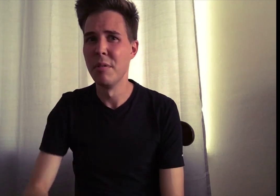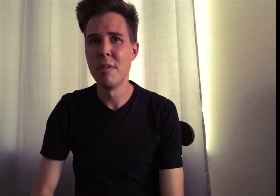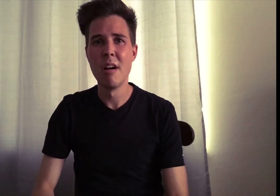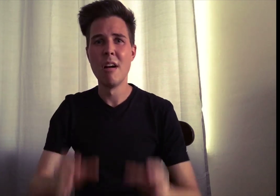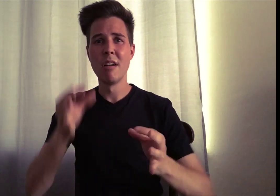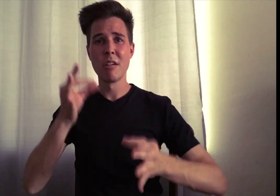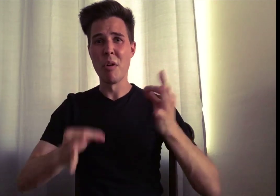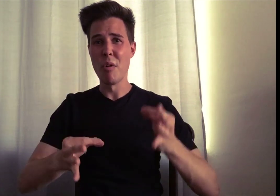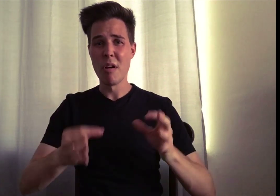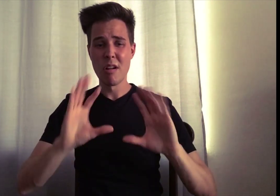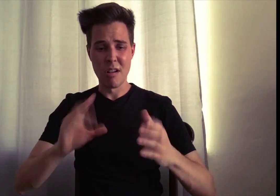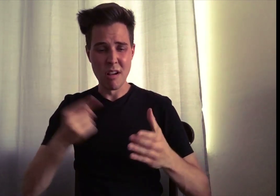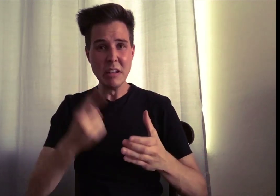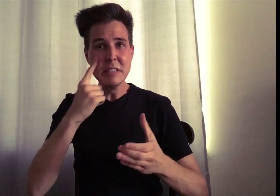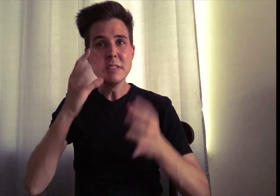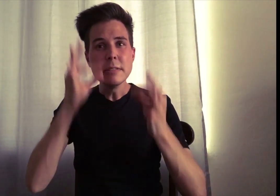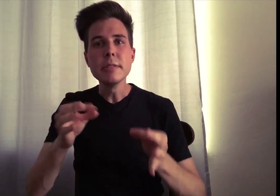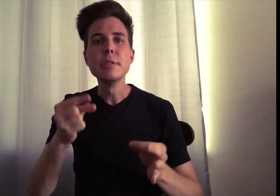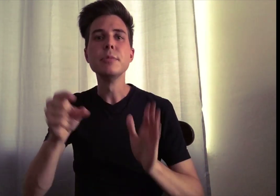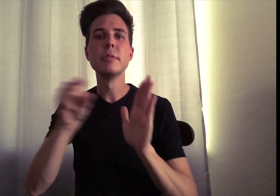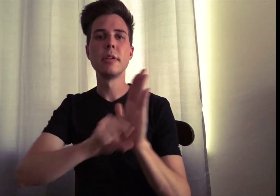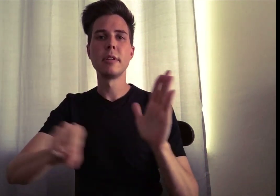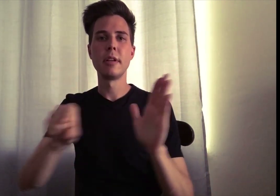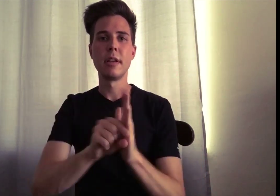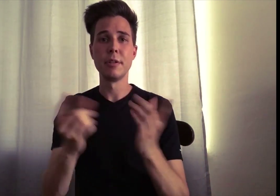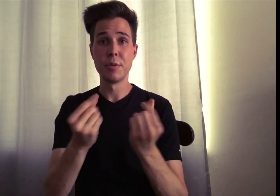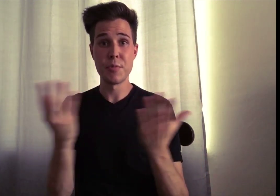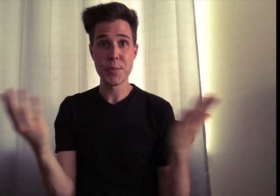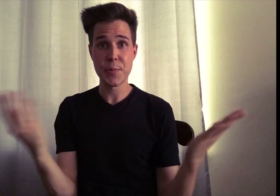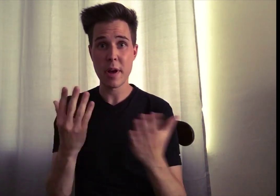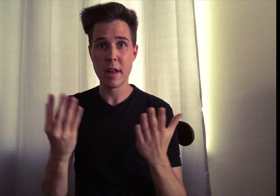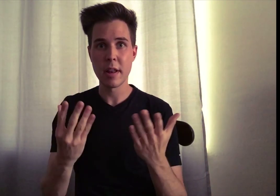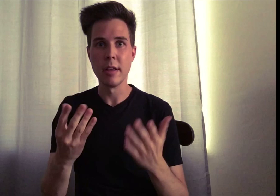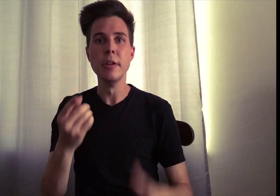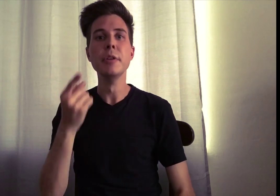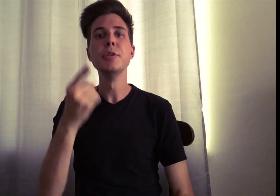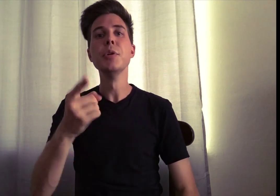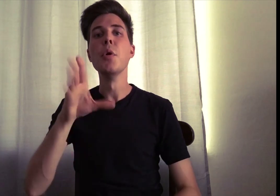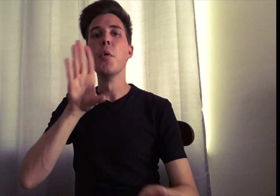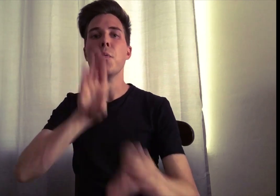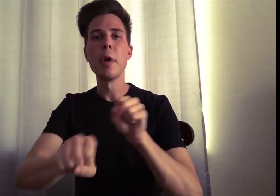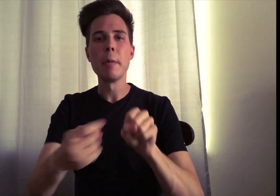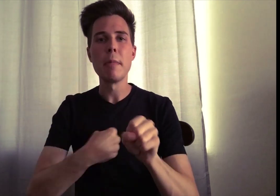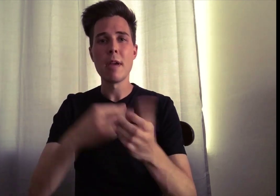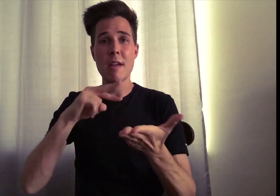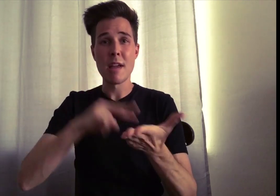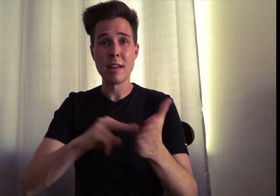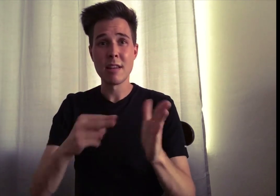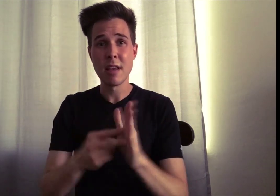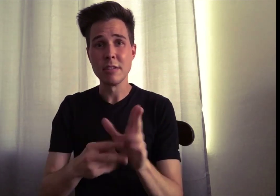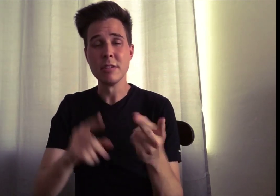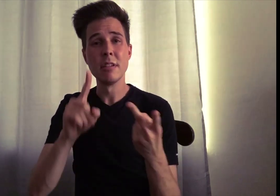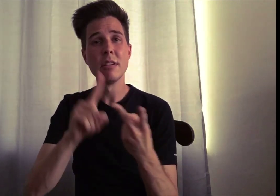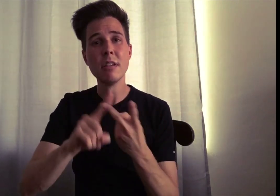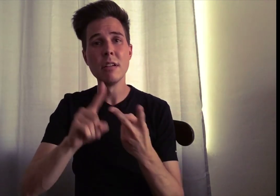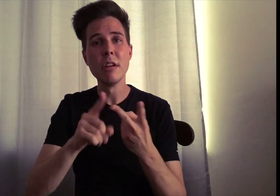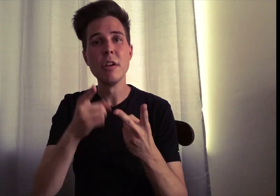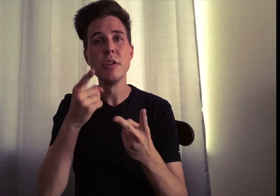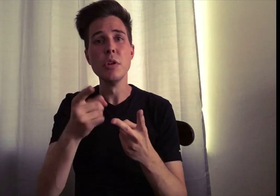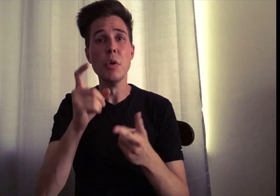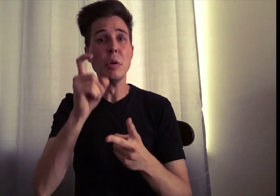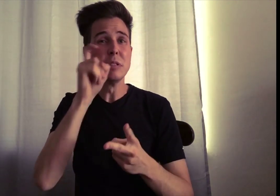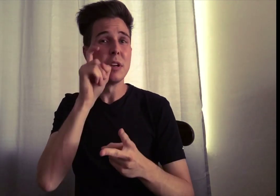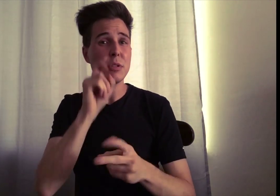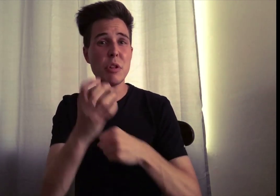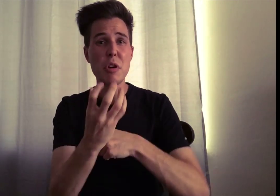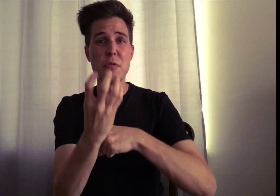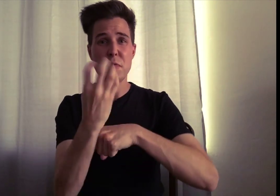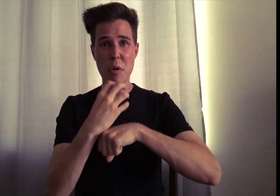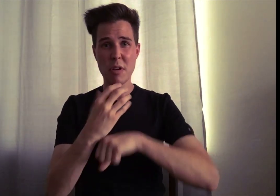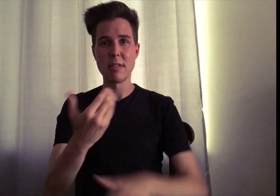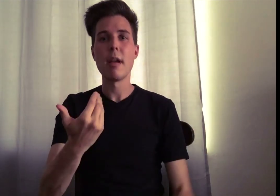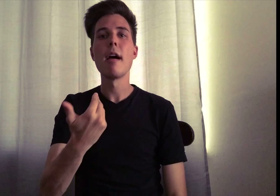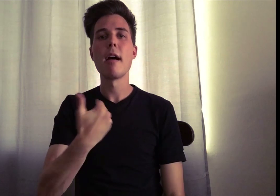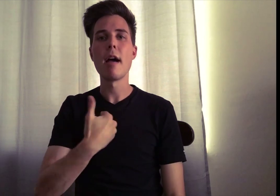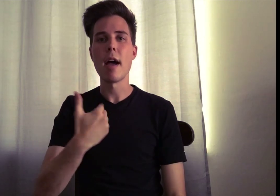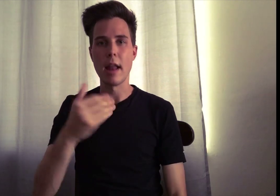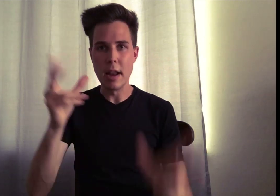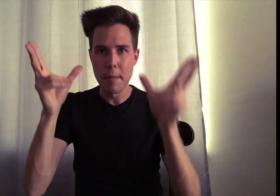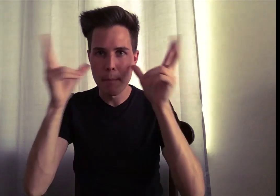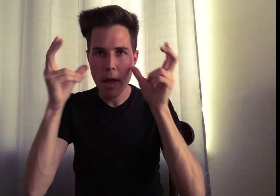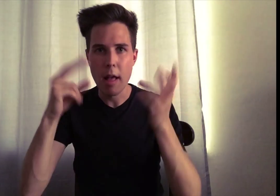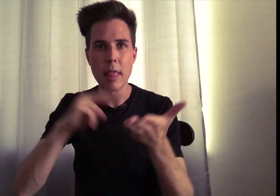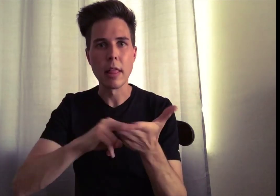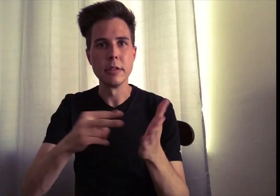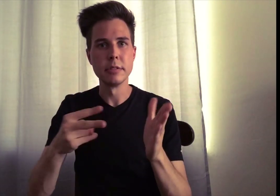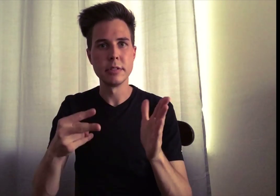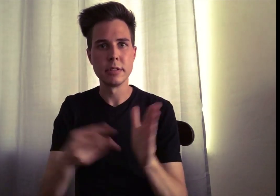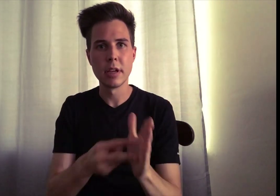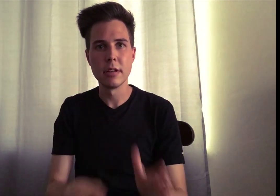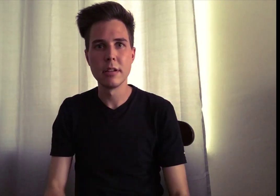You have been convicted [by a court] of violating me, intentionally, forcibly, sexually, with malicious intent,